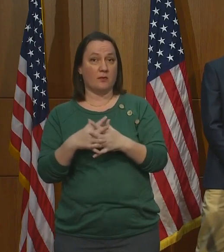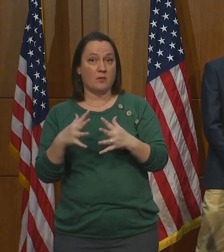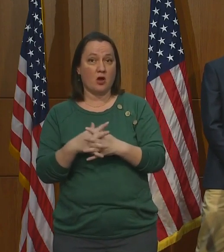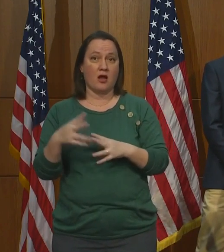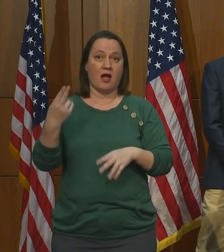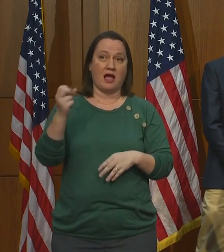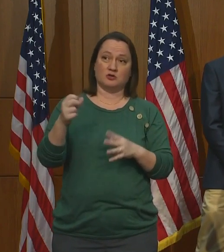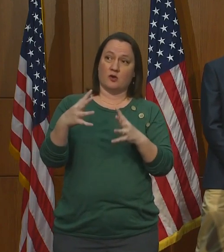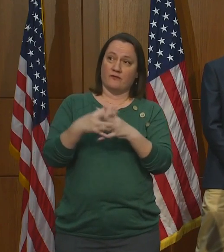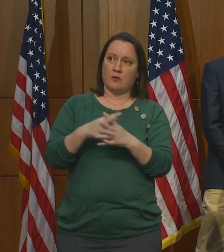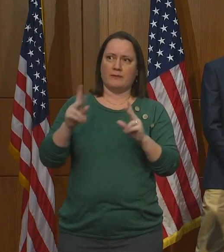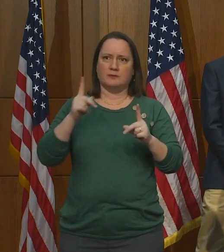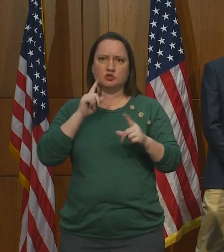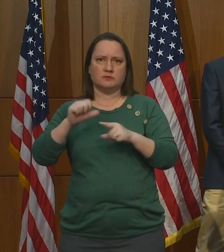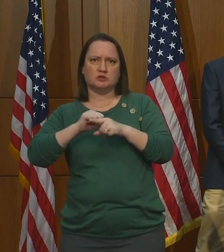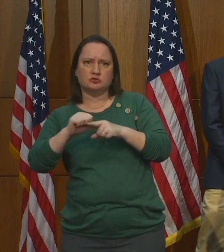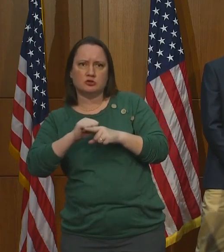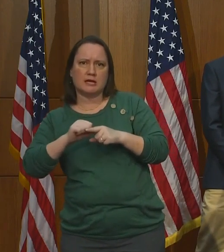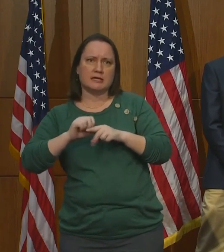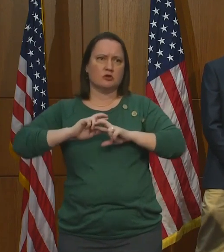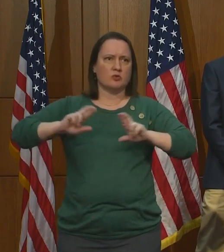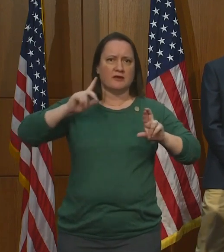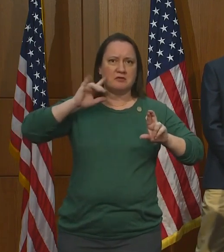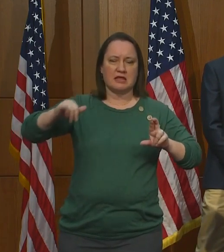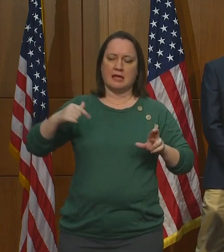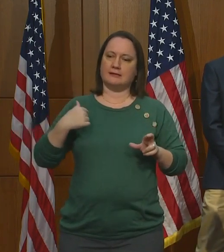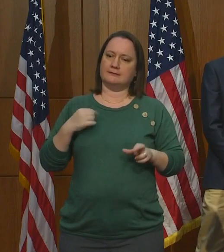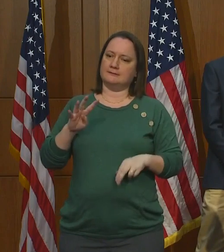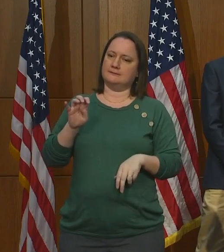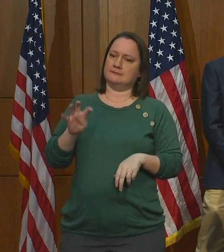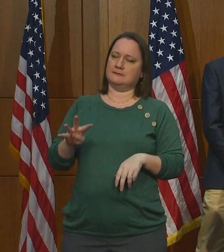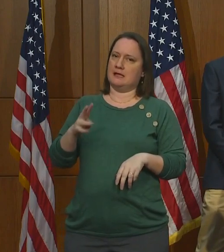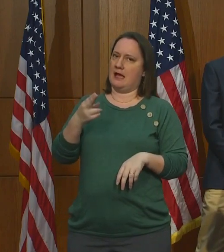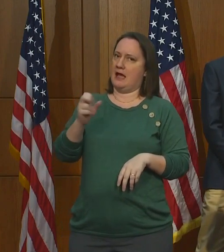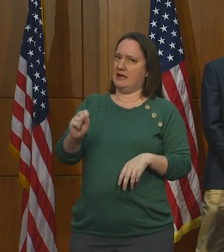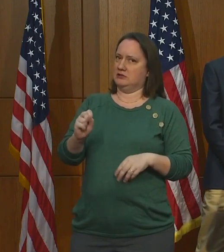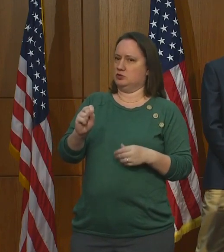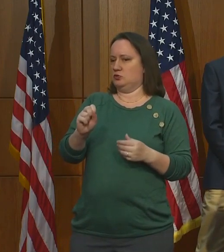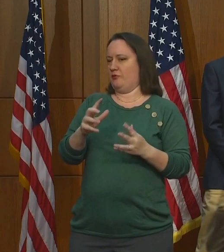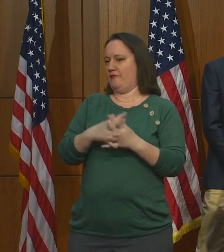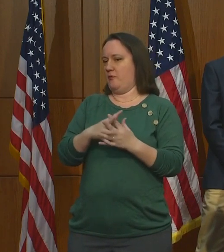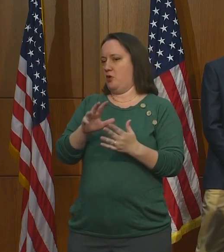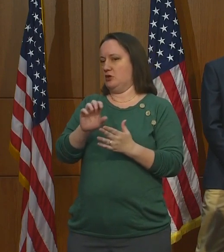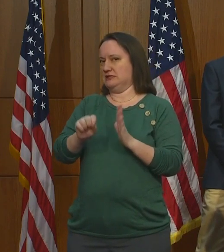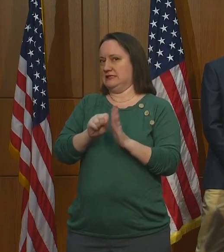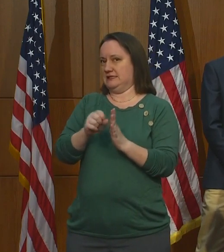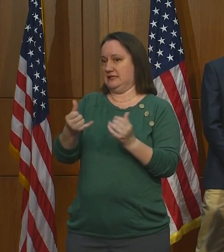NOT COME FOR COLD. YEAH YOUR OWN YEAH I OWN HOW. THERE SHARE